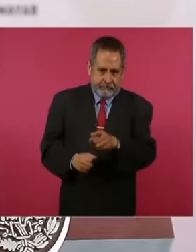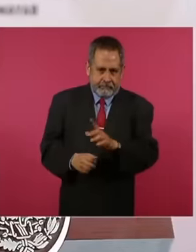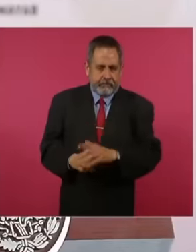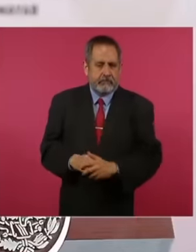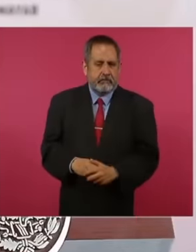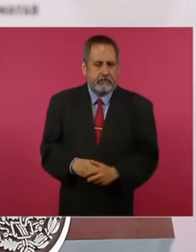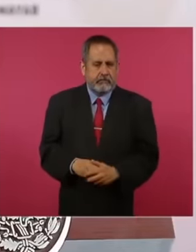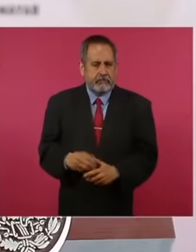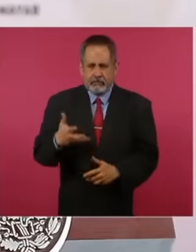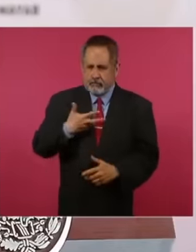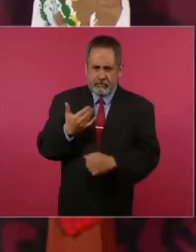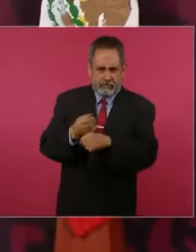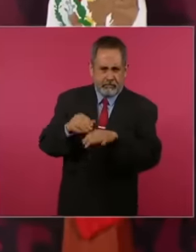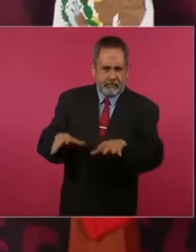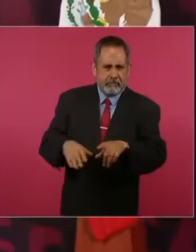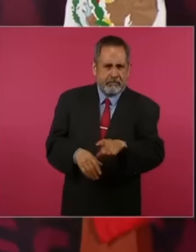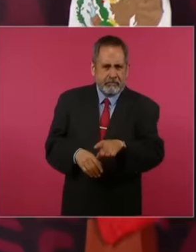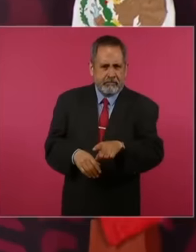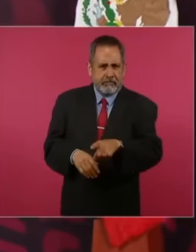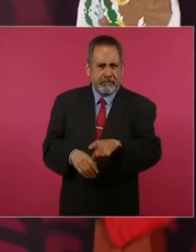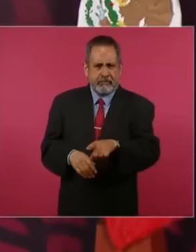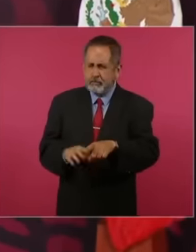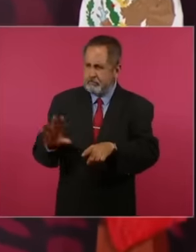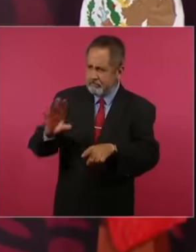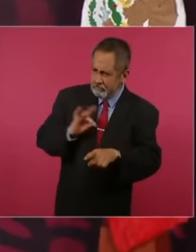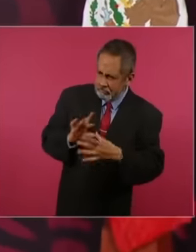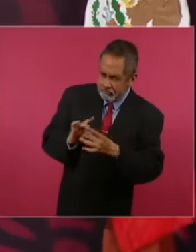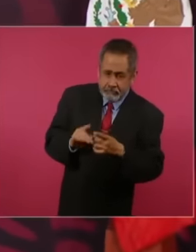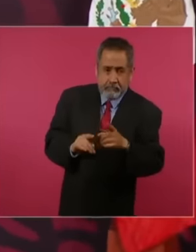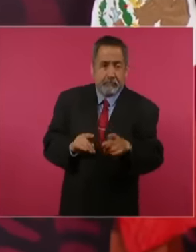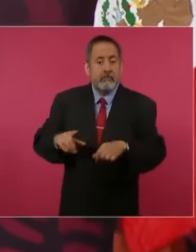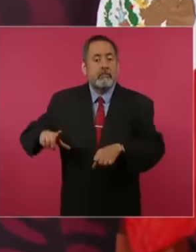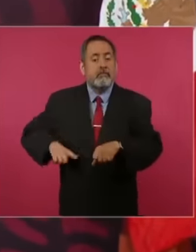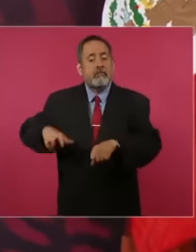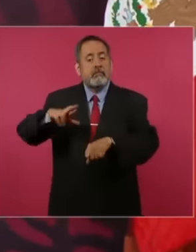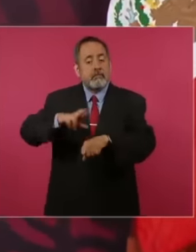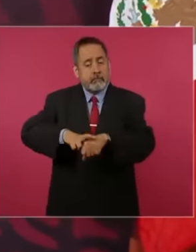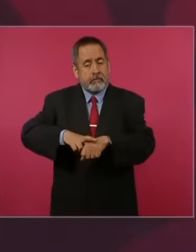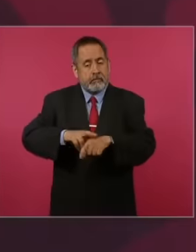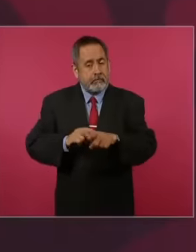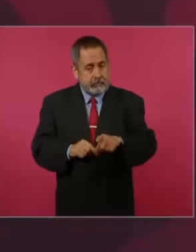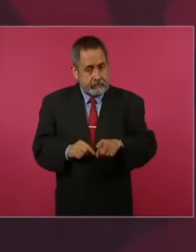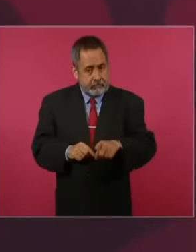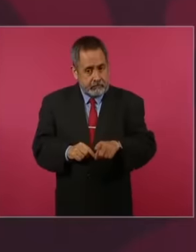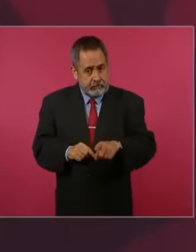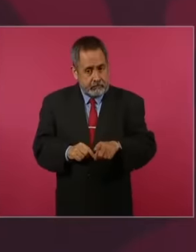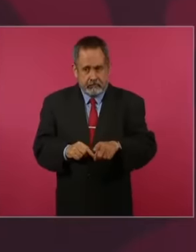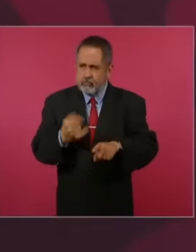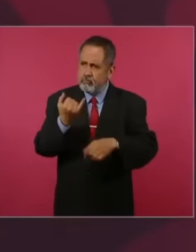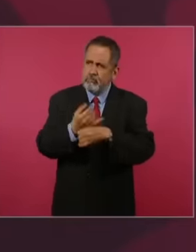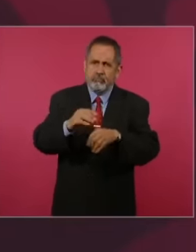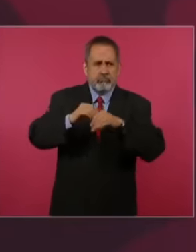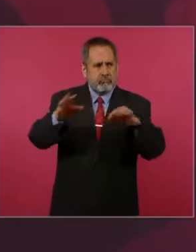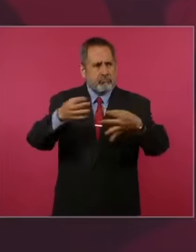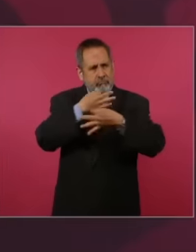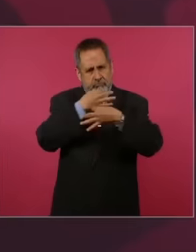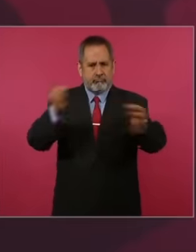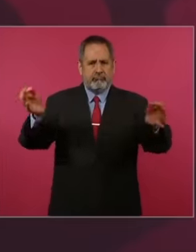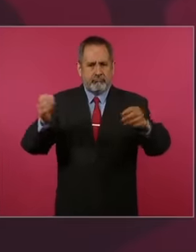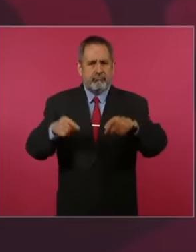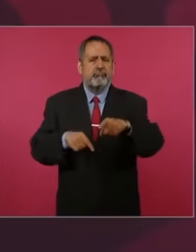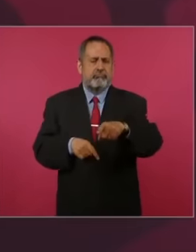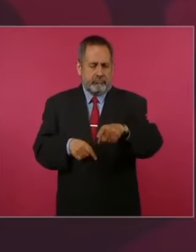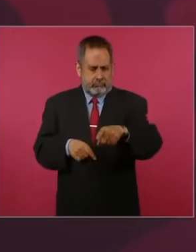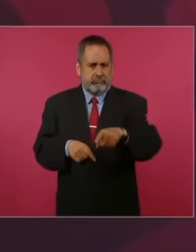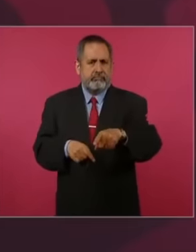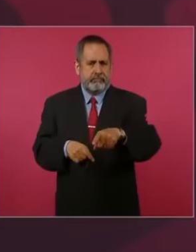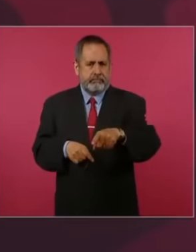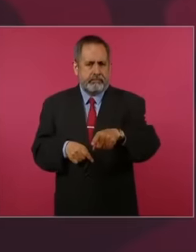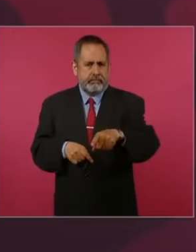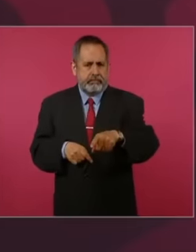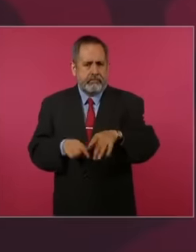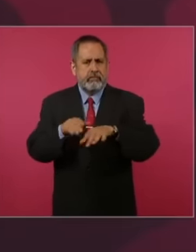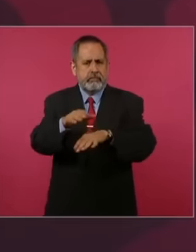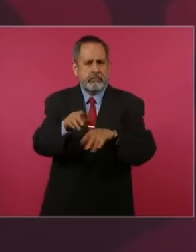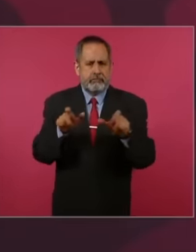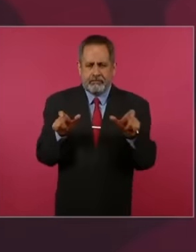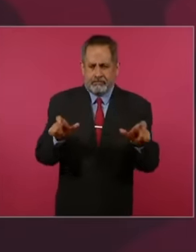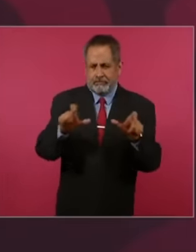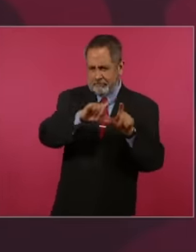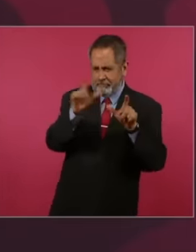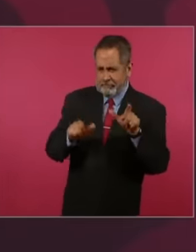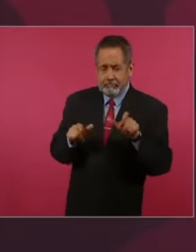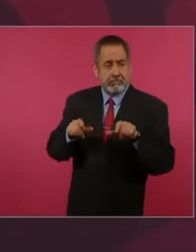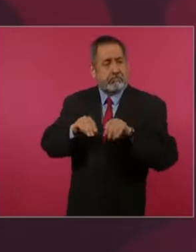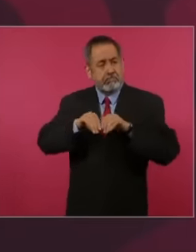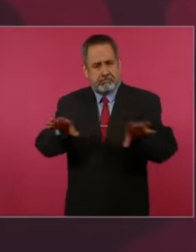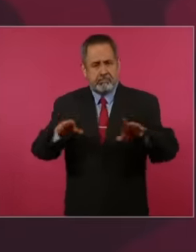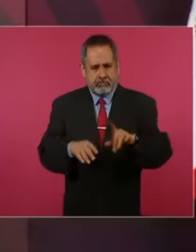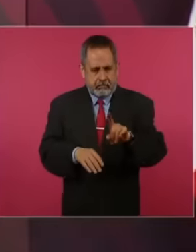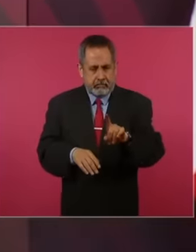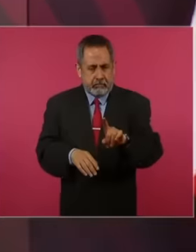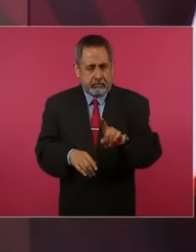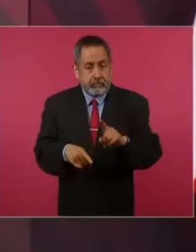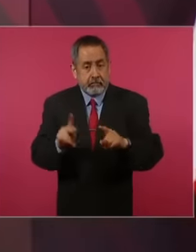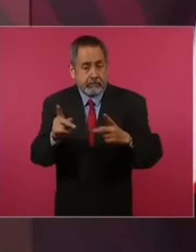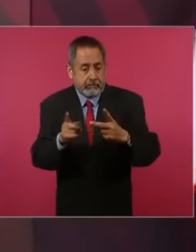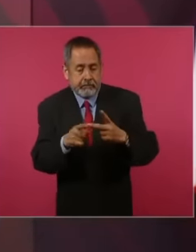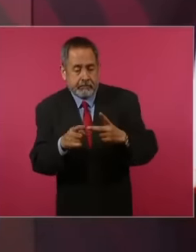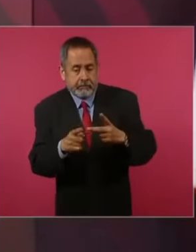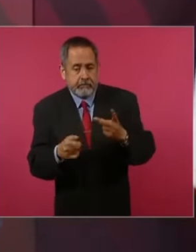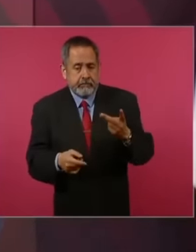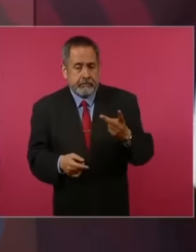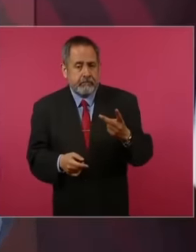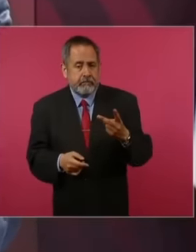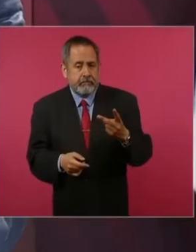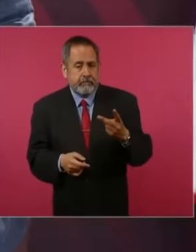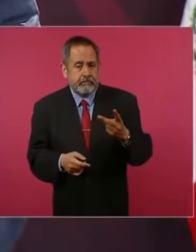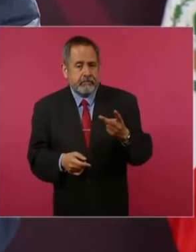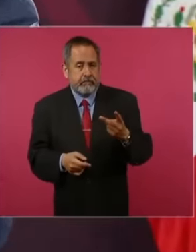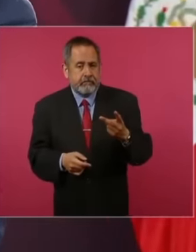the information that the Governor gave to find out about the national guard but